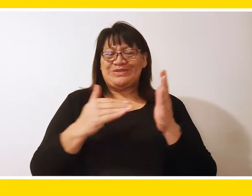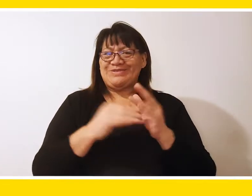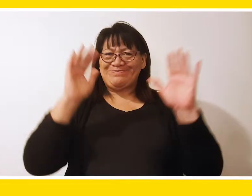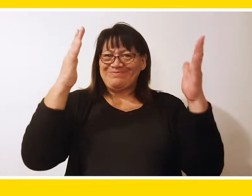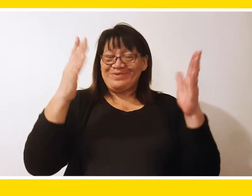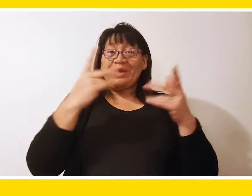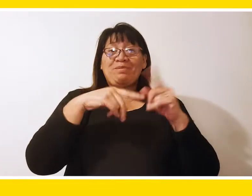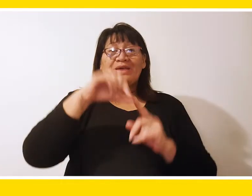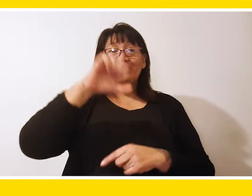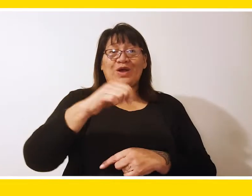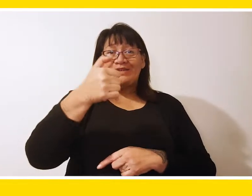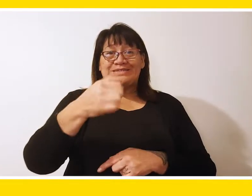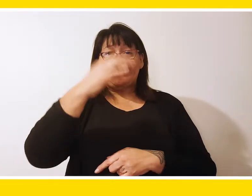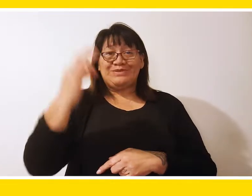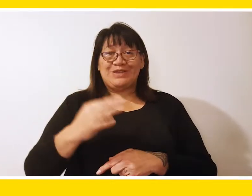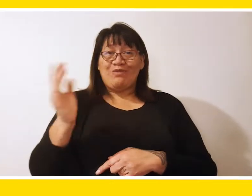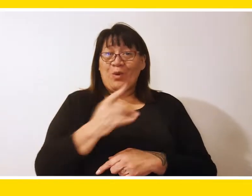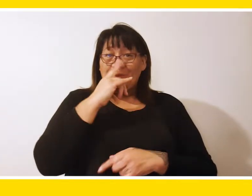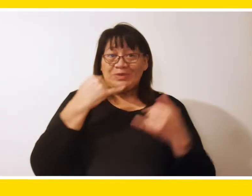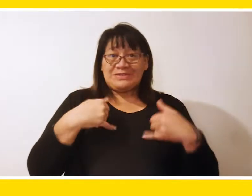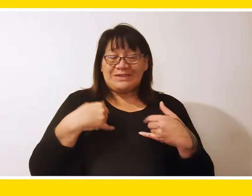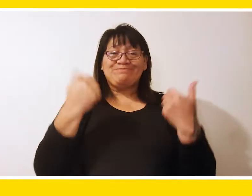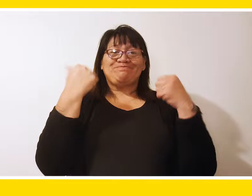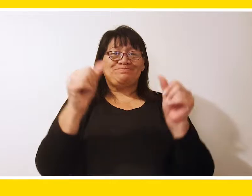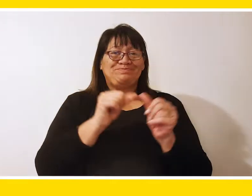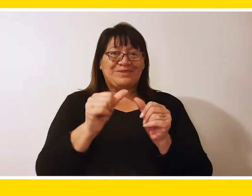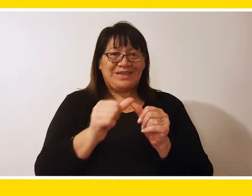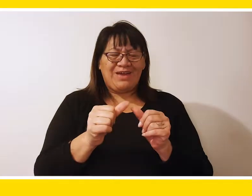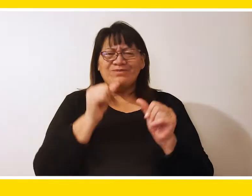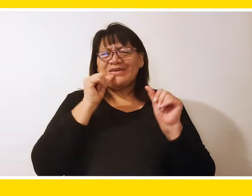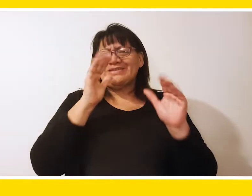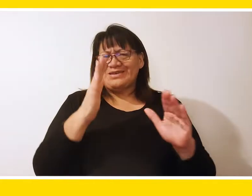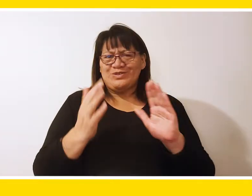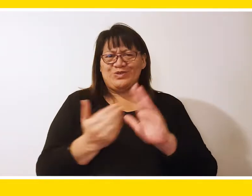and 96 percent of all cases recovered — fantastic news.